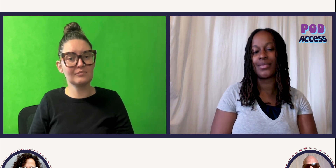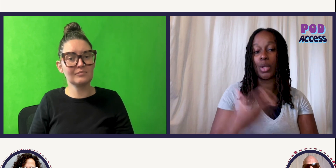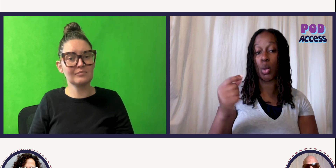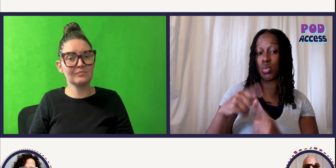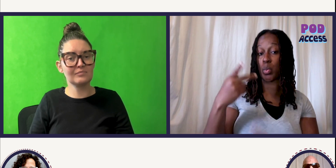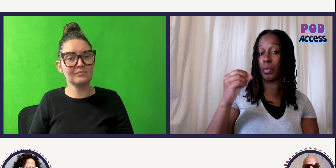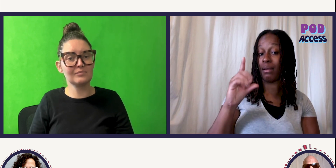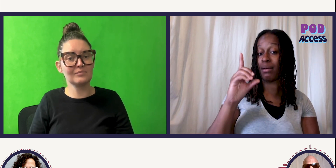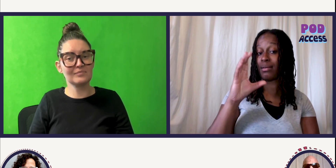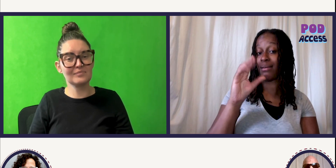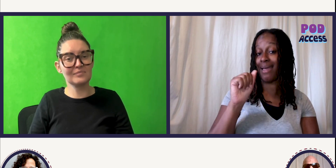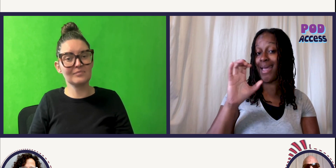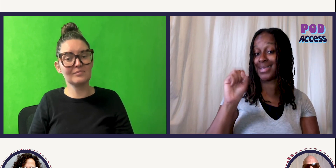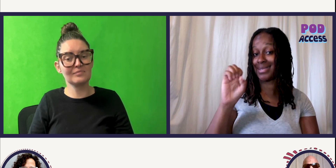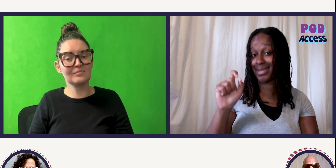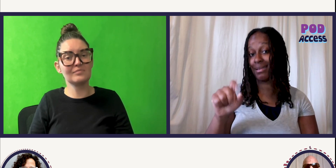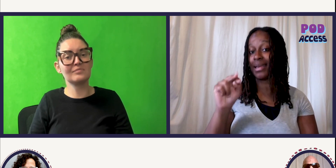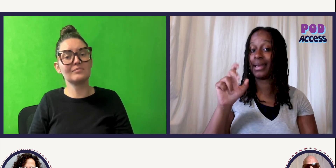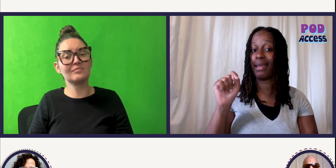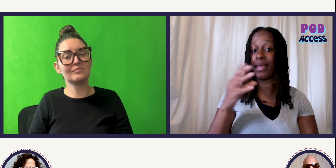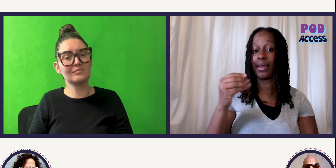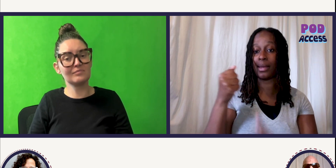Go to PODAccess.net and hit the Contact Us button.